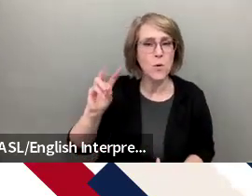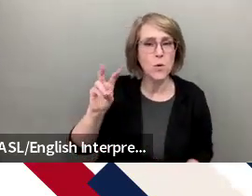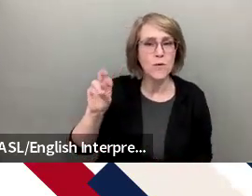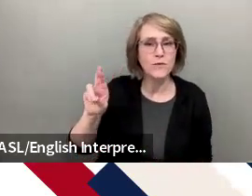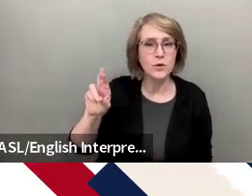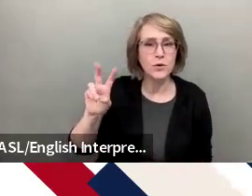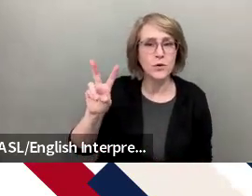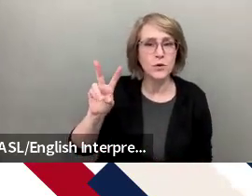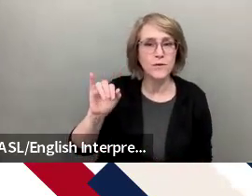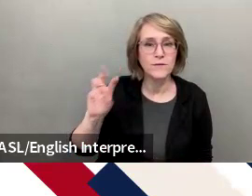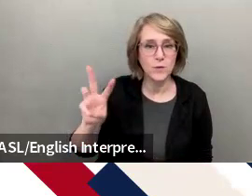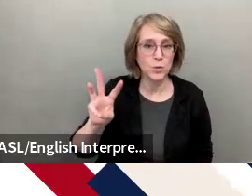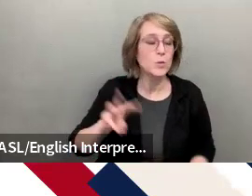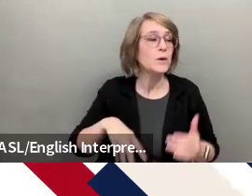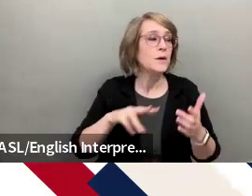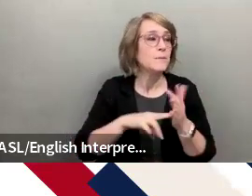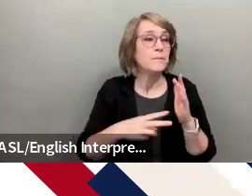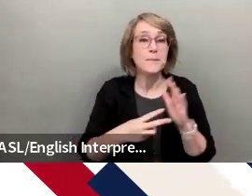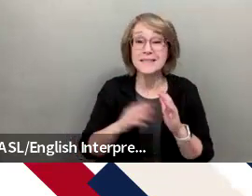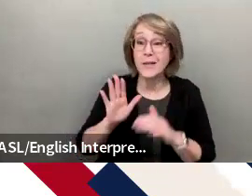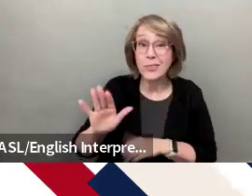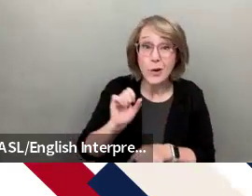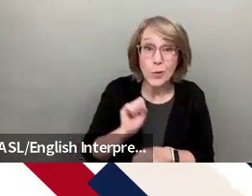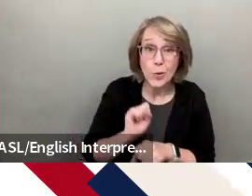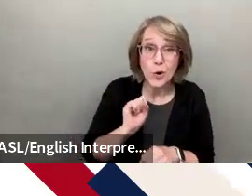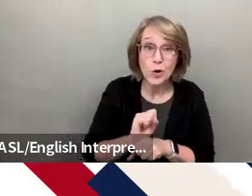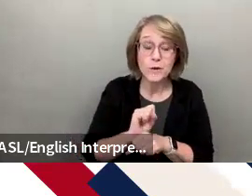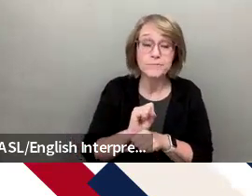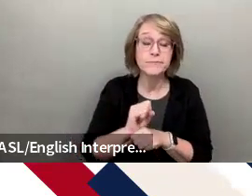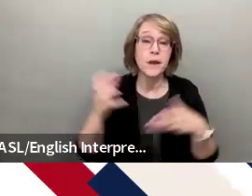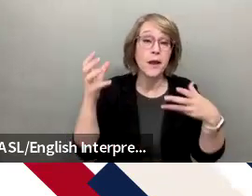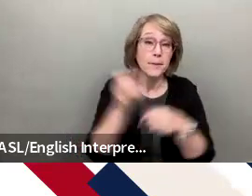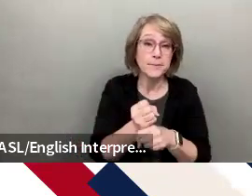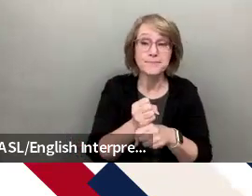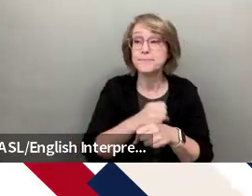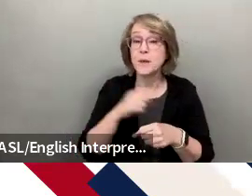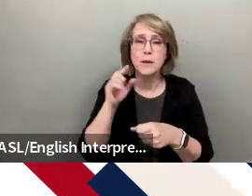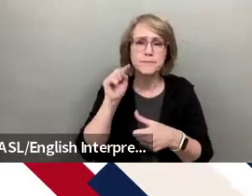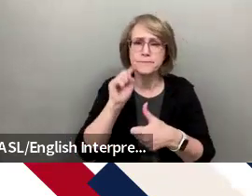THE TASKS THAT THEY DID, THE SITE THAT THEY WRO WORKING AT, HOW MANY HOURS THEY COMPLETED